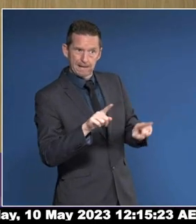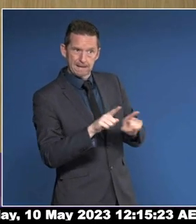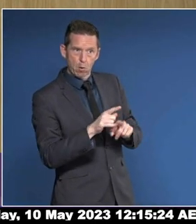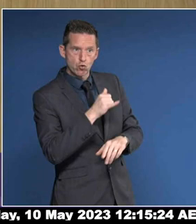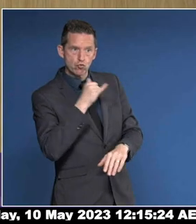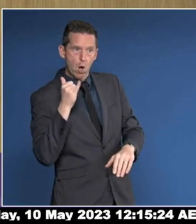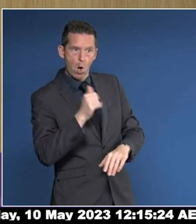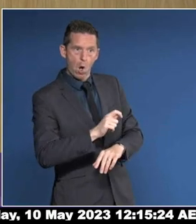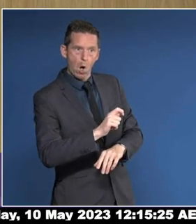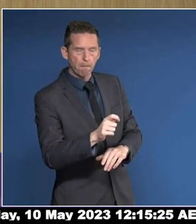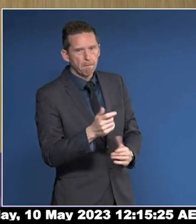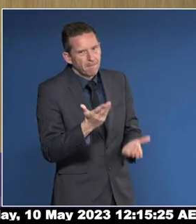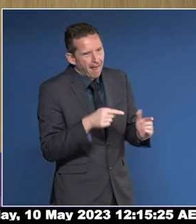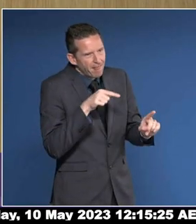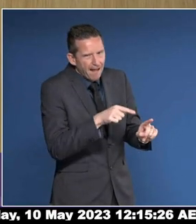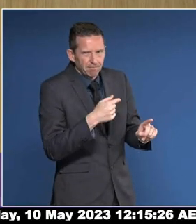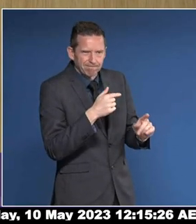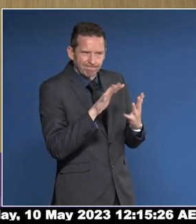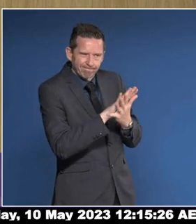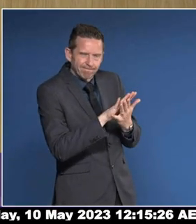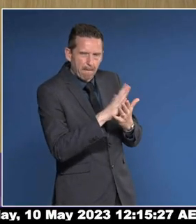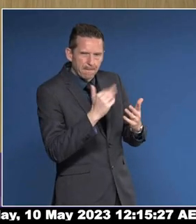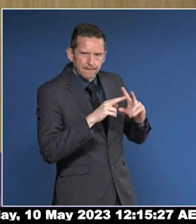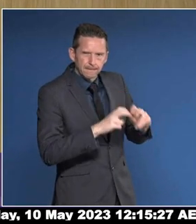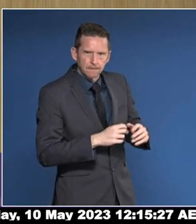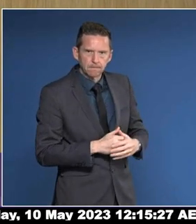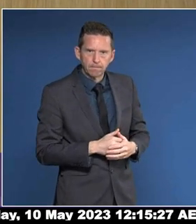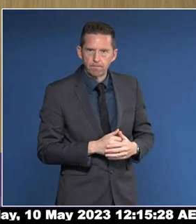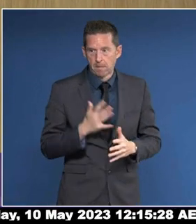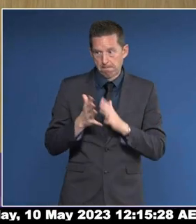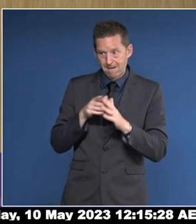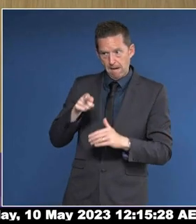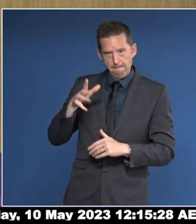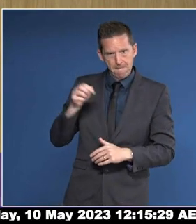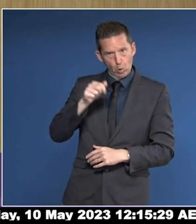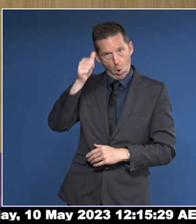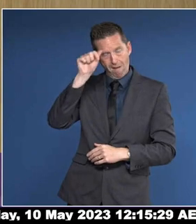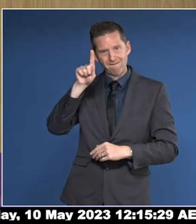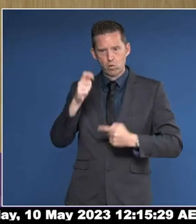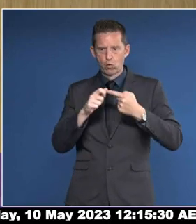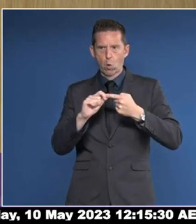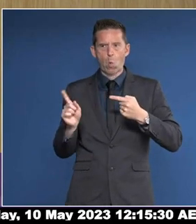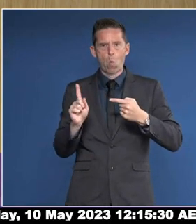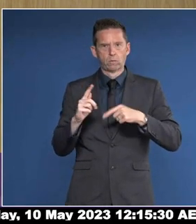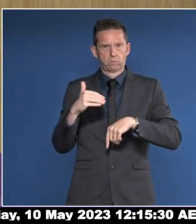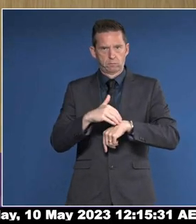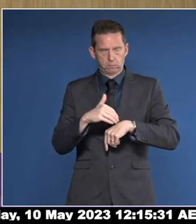So, do you have to know what the offence is first so that when you investigate for the